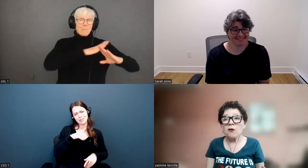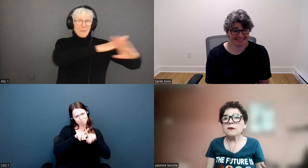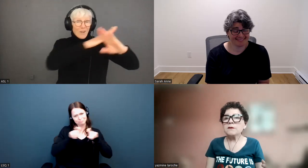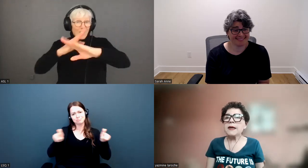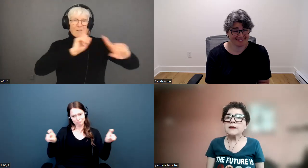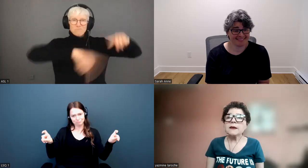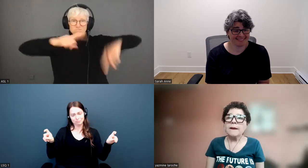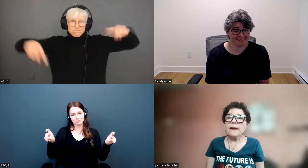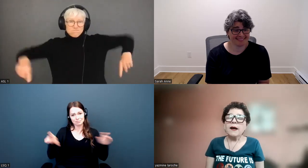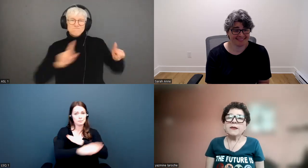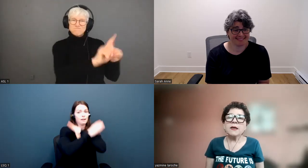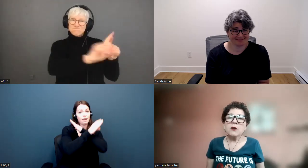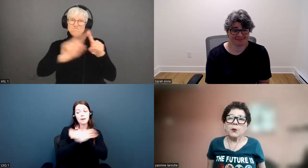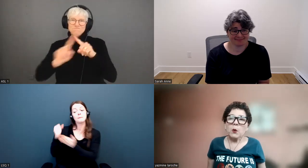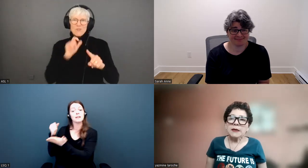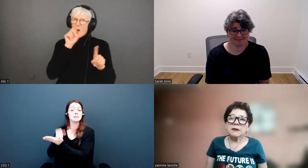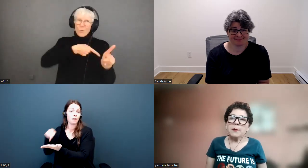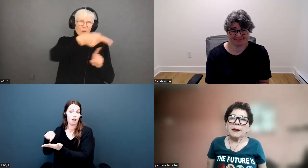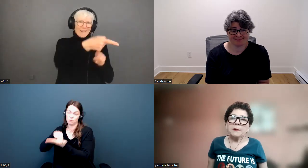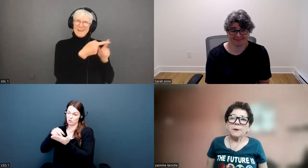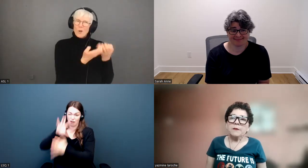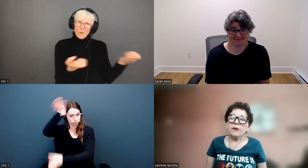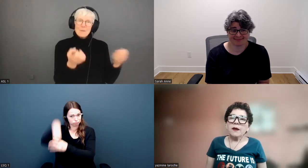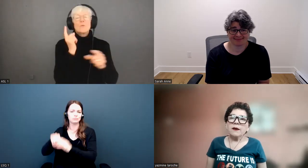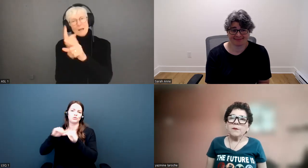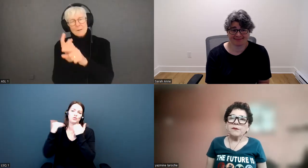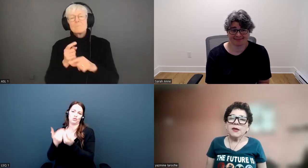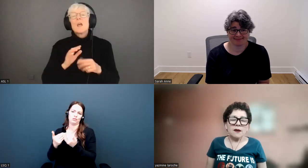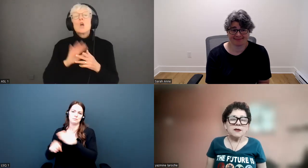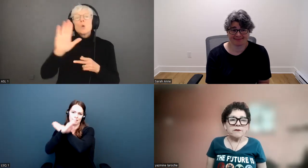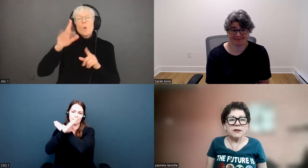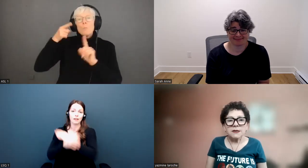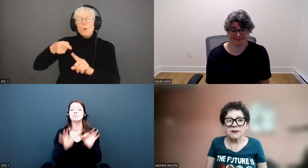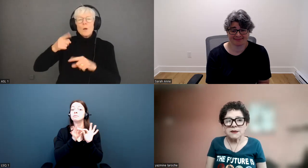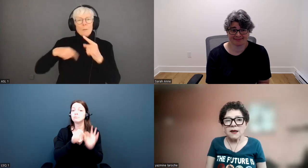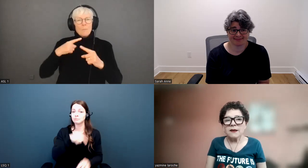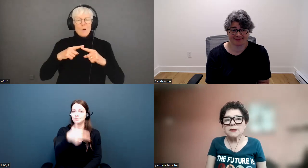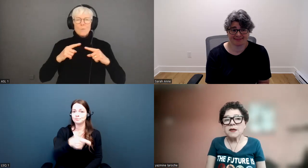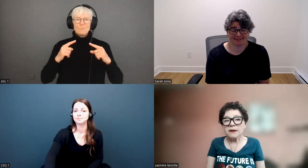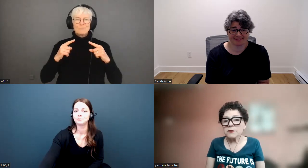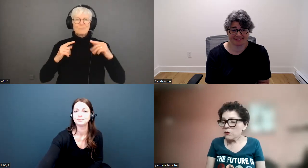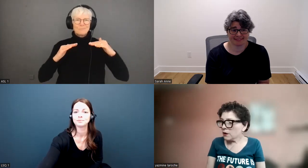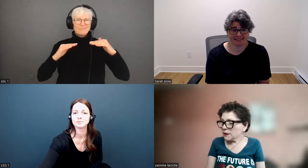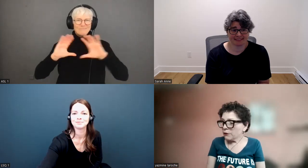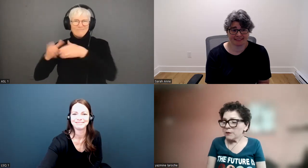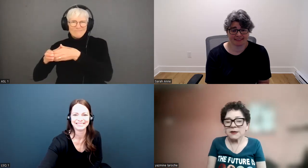all of that I think your point about um the unevenness and the silos across government